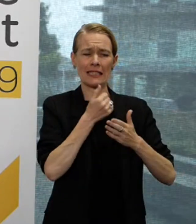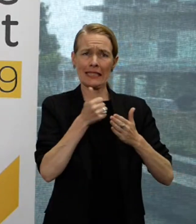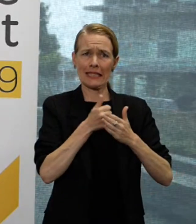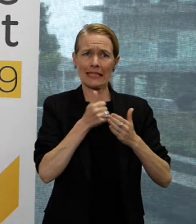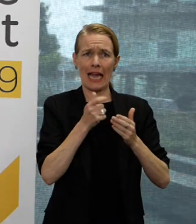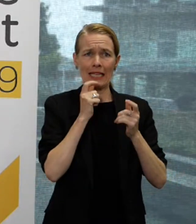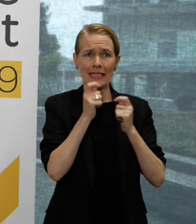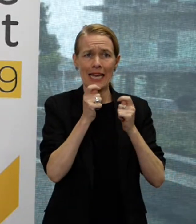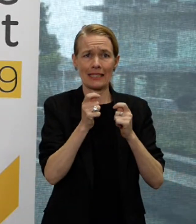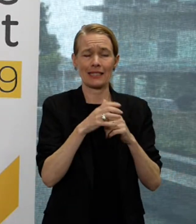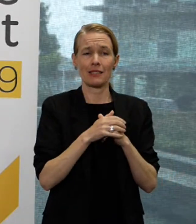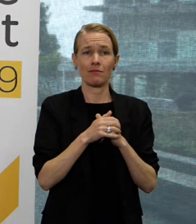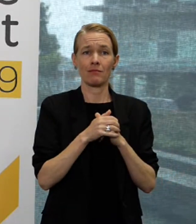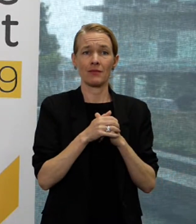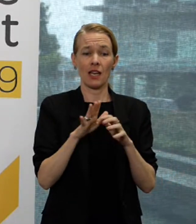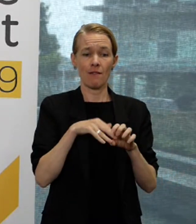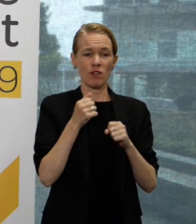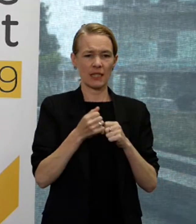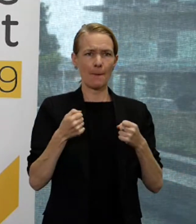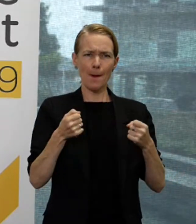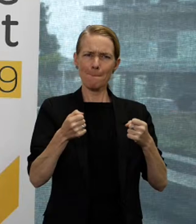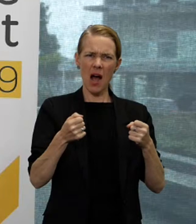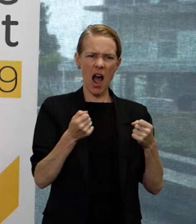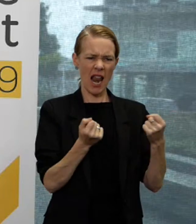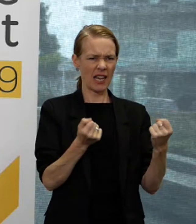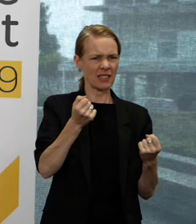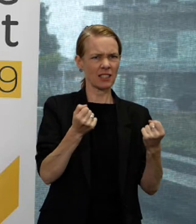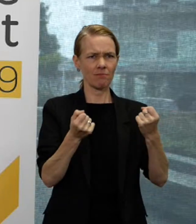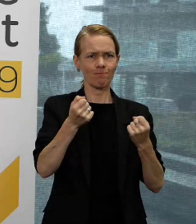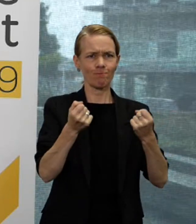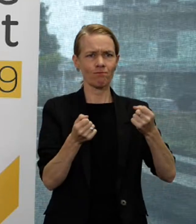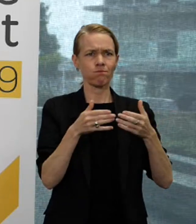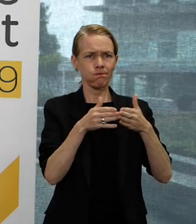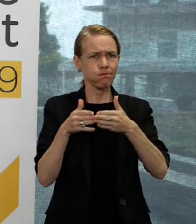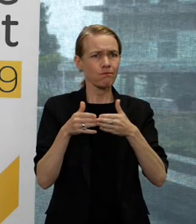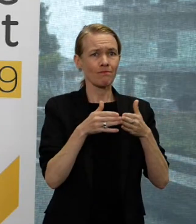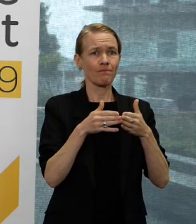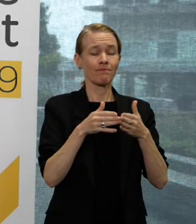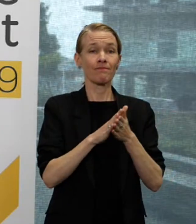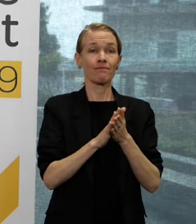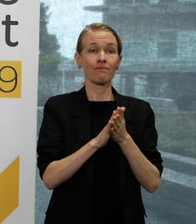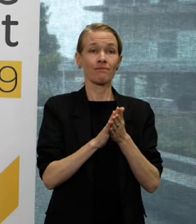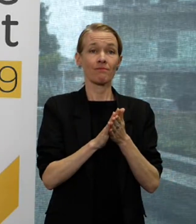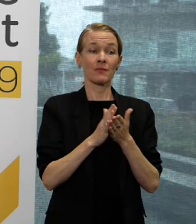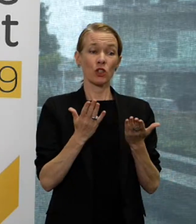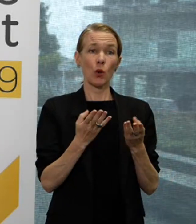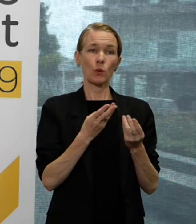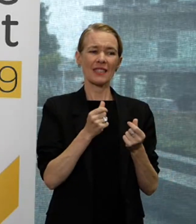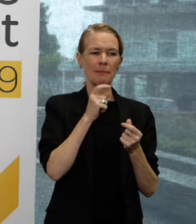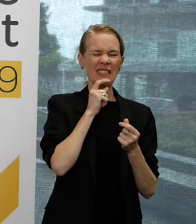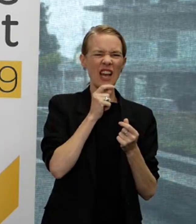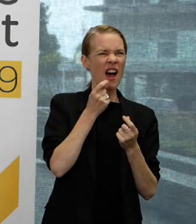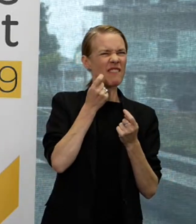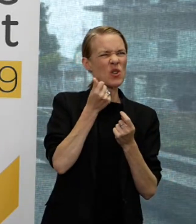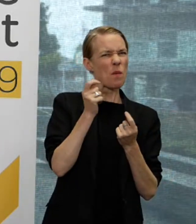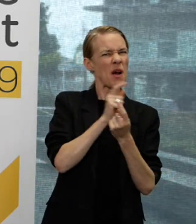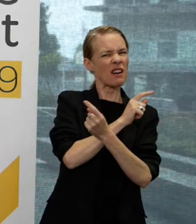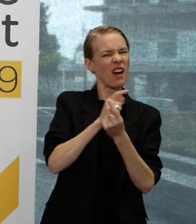have potential interaction with crew because they're unloading. And then less regular testing for those who don't have direct interaction with crew.